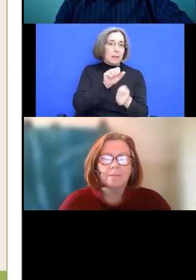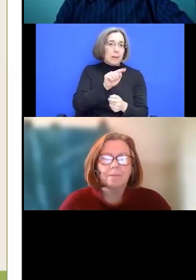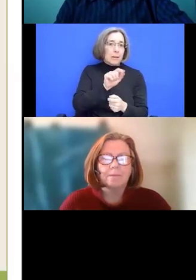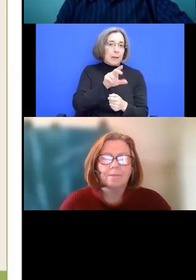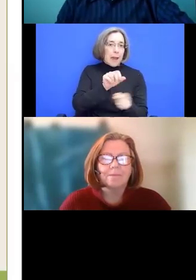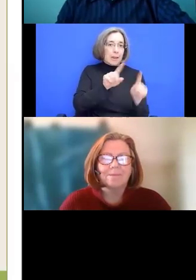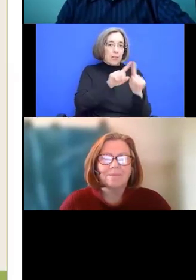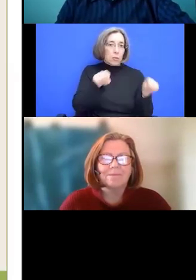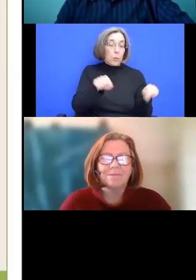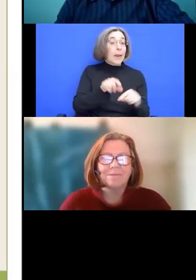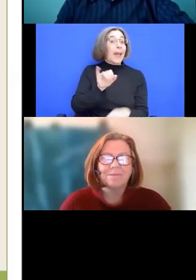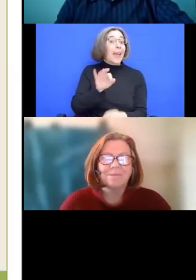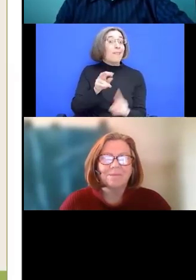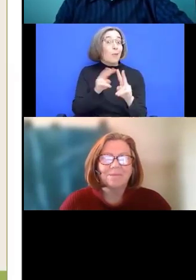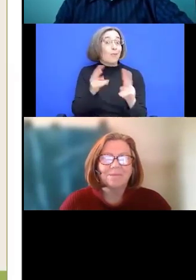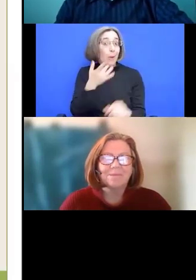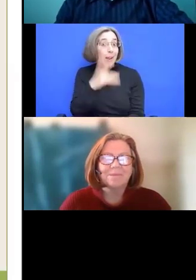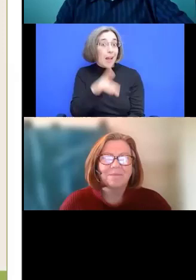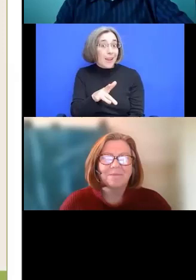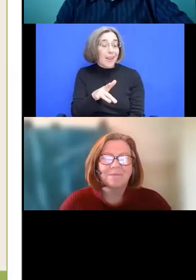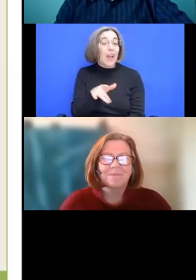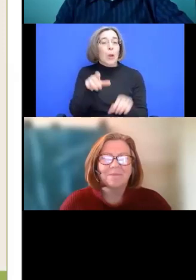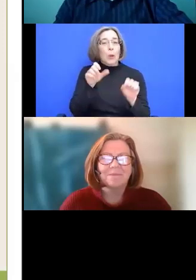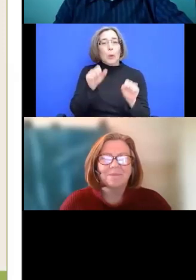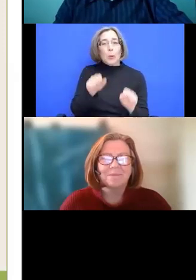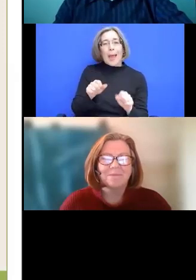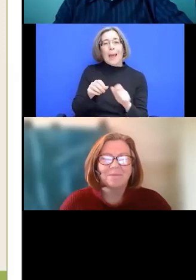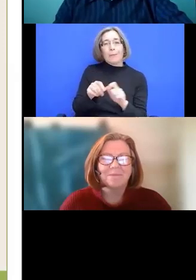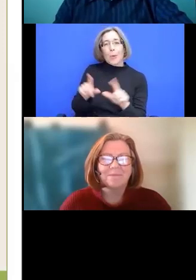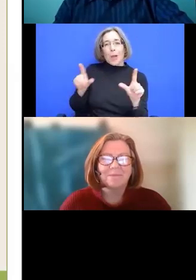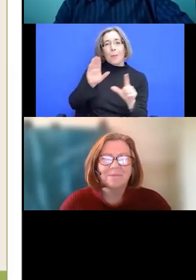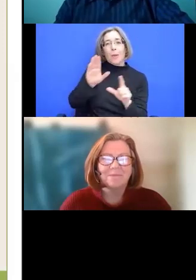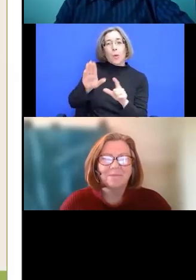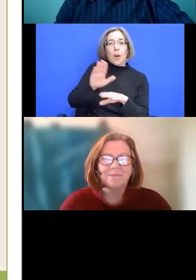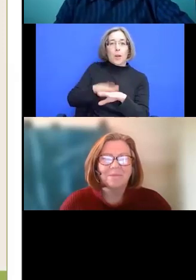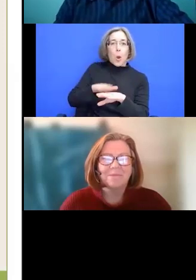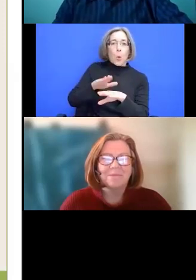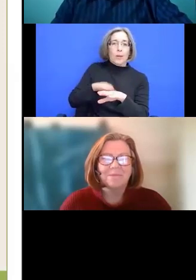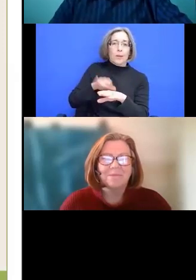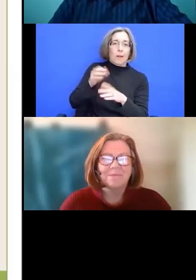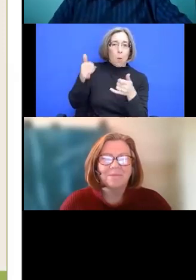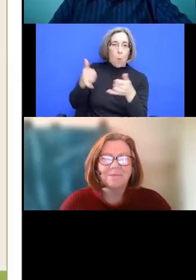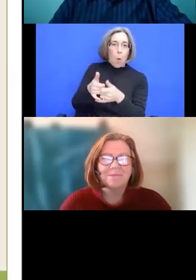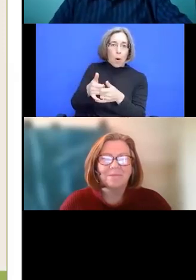you will be able to access your notice of award from the detailed status screen as well.